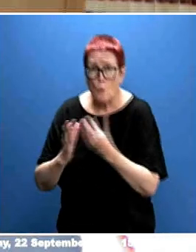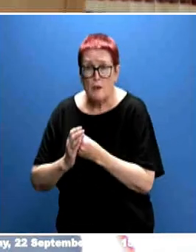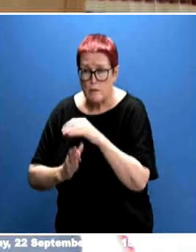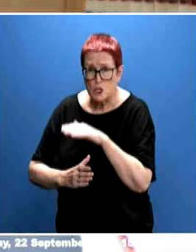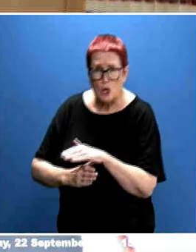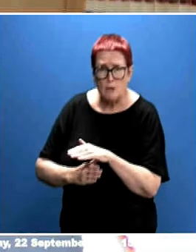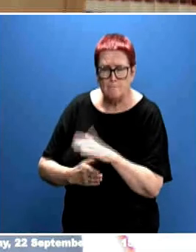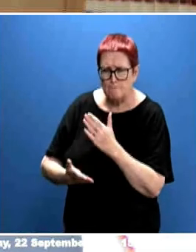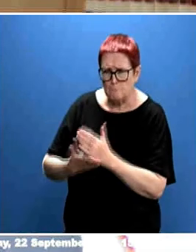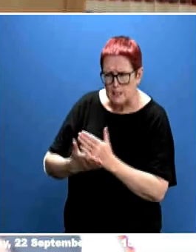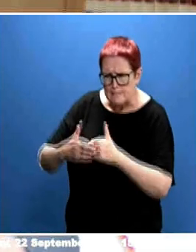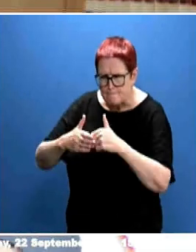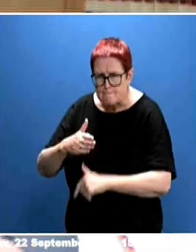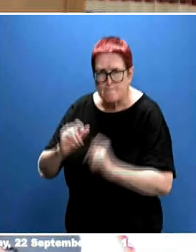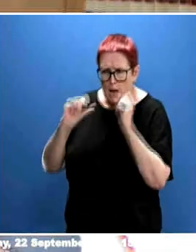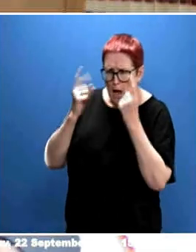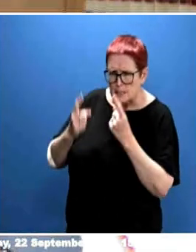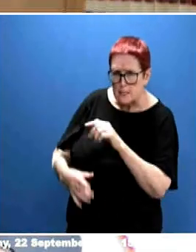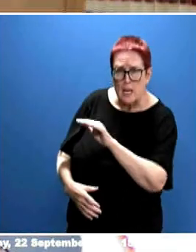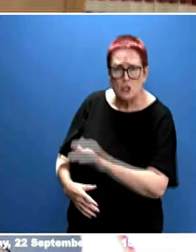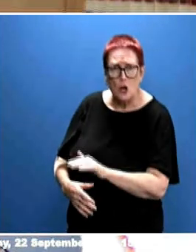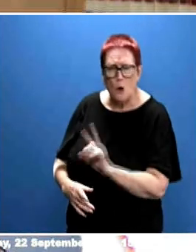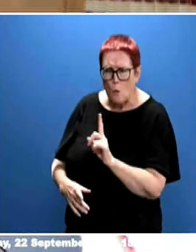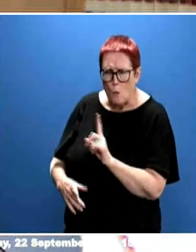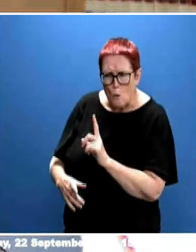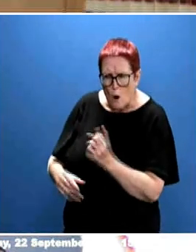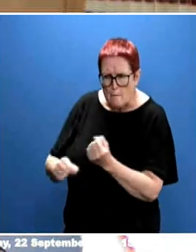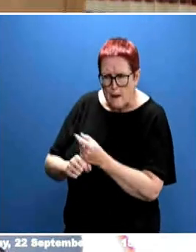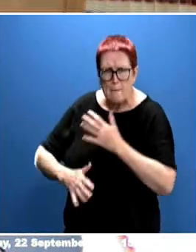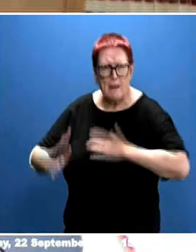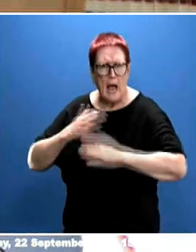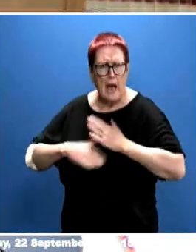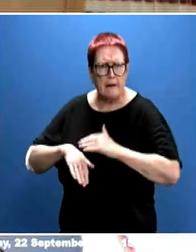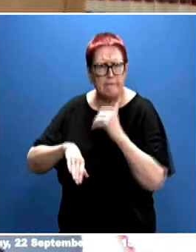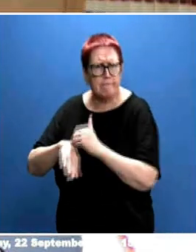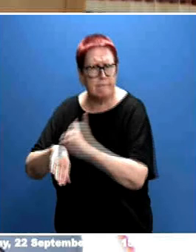understand what might be driving those behaviours, and to be able to develop